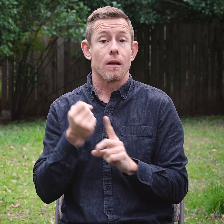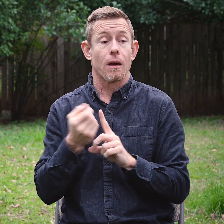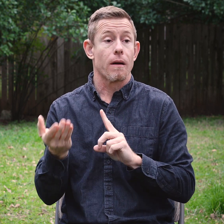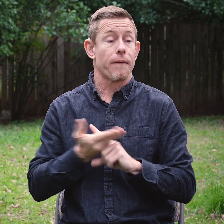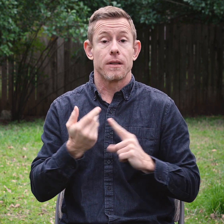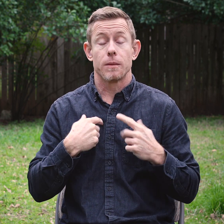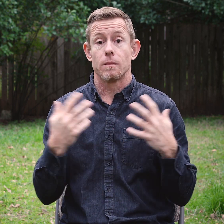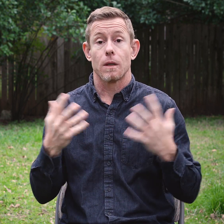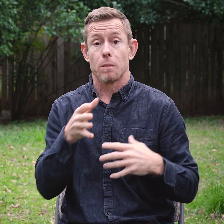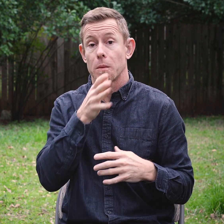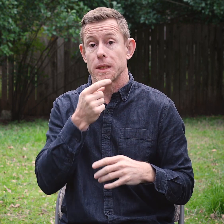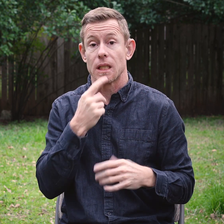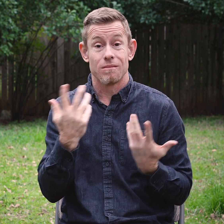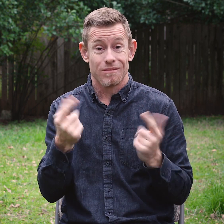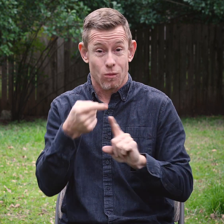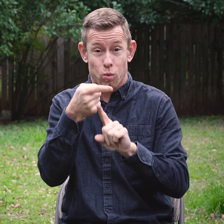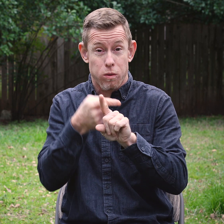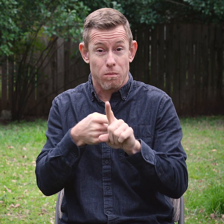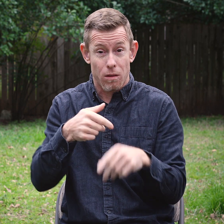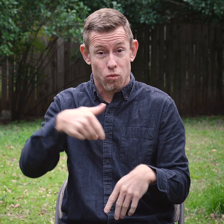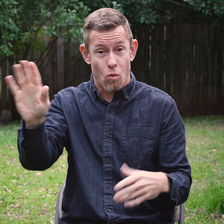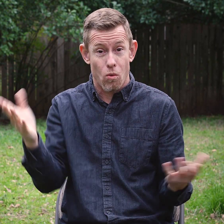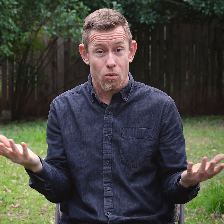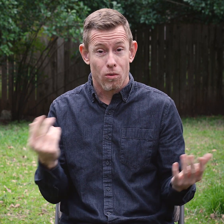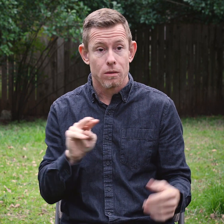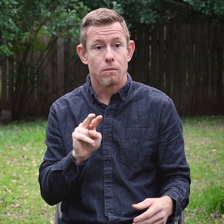but she convinced me by telling me it would be a chance to get away for an entire month.